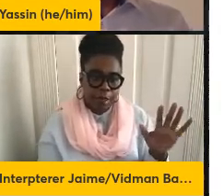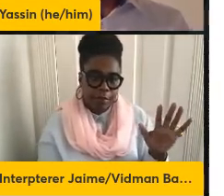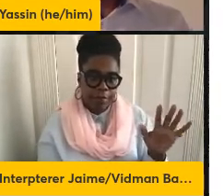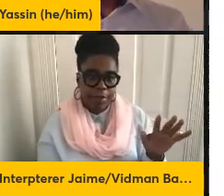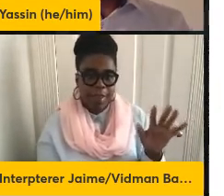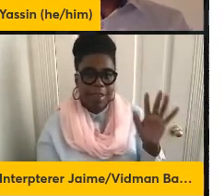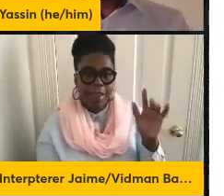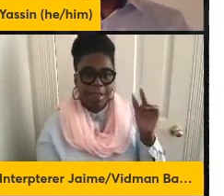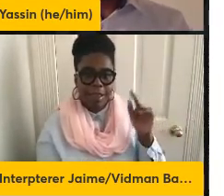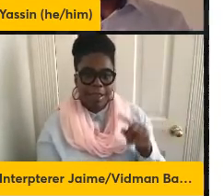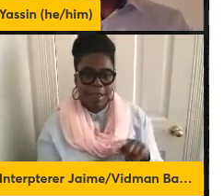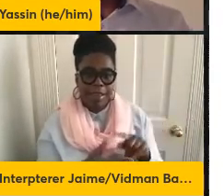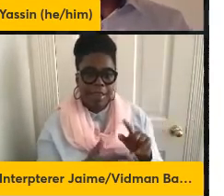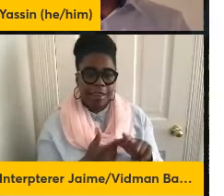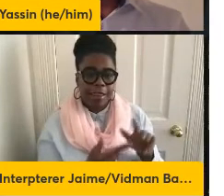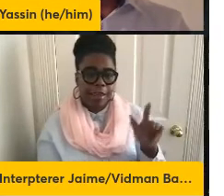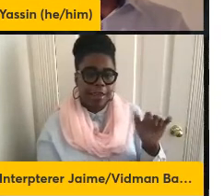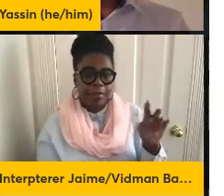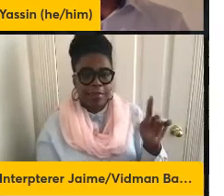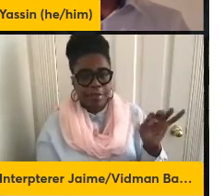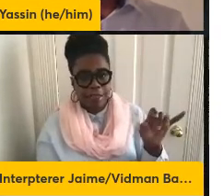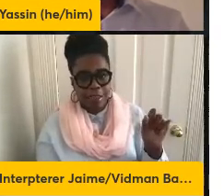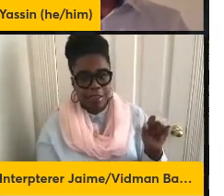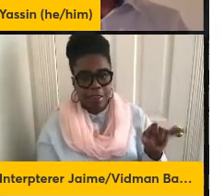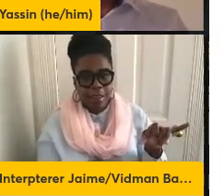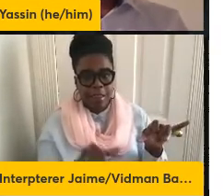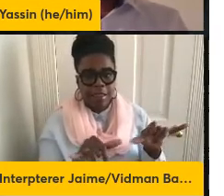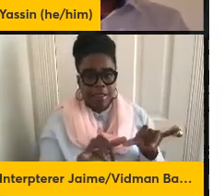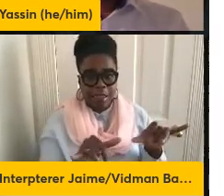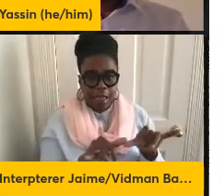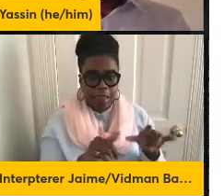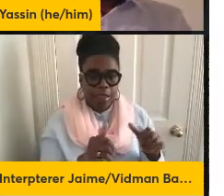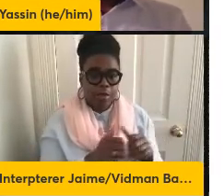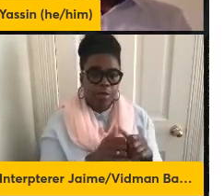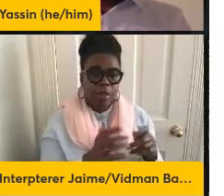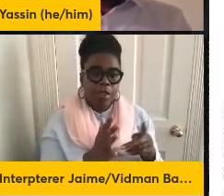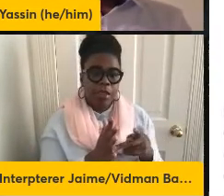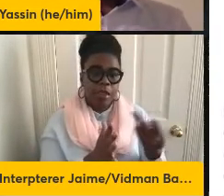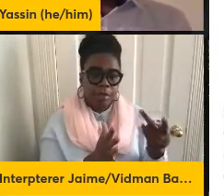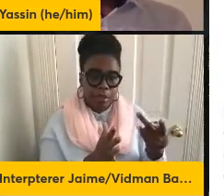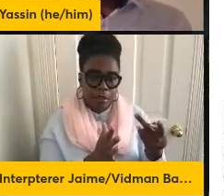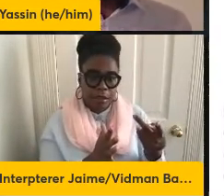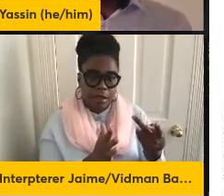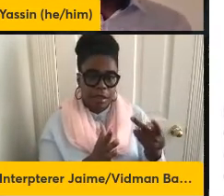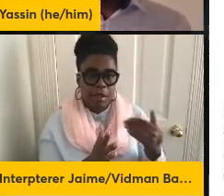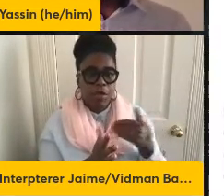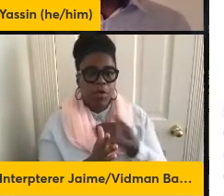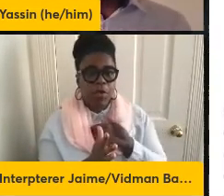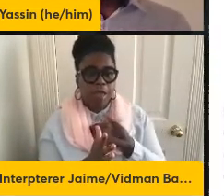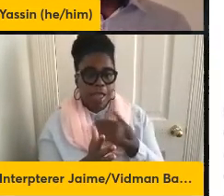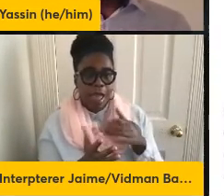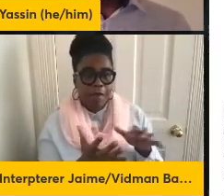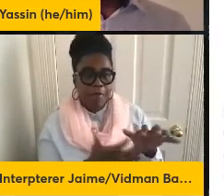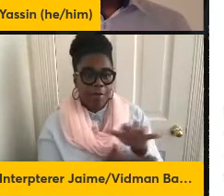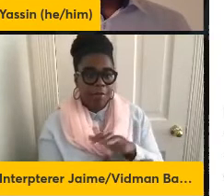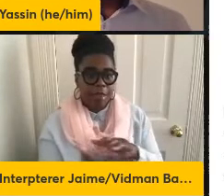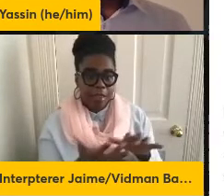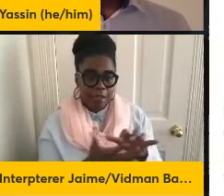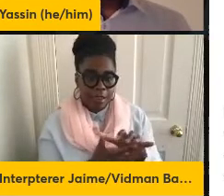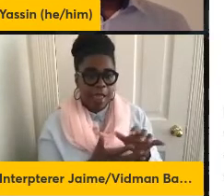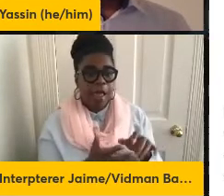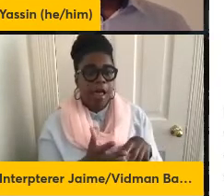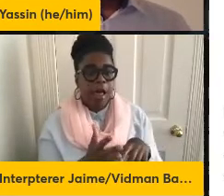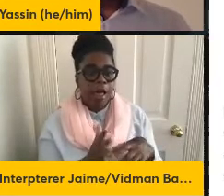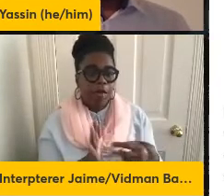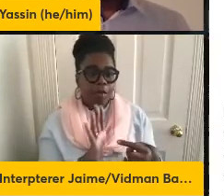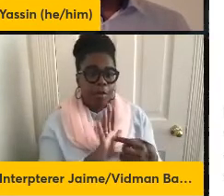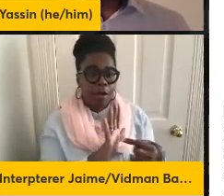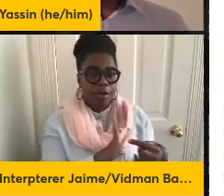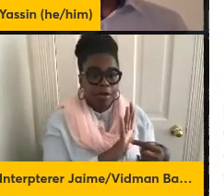on lymphocytes by size and then gate out doublets. We have a cocktail of lineage markers, so we stained for CD three CD 19 CD